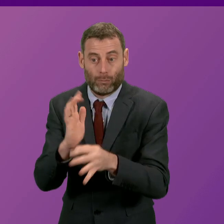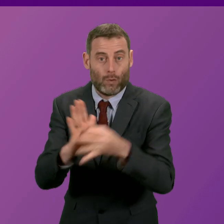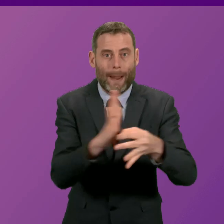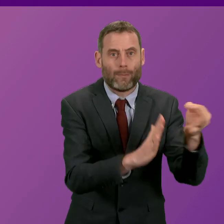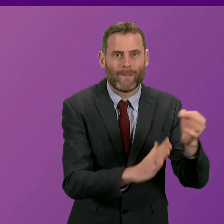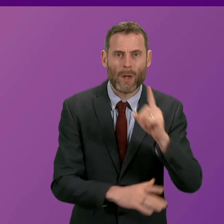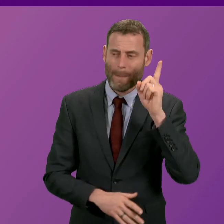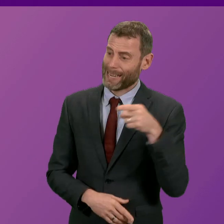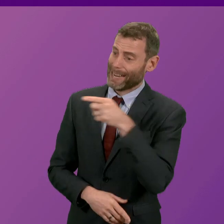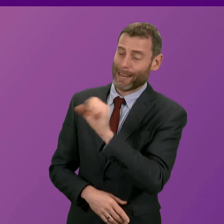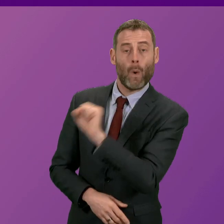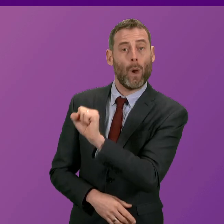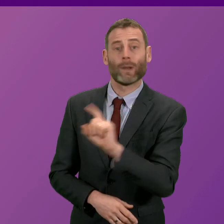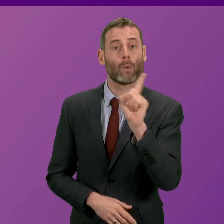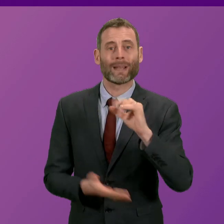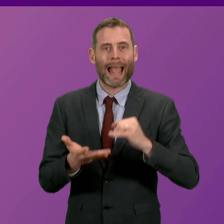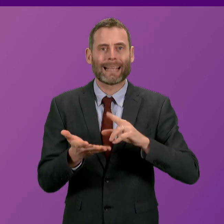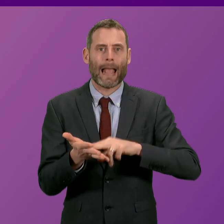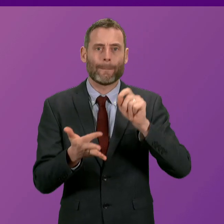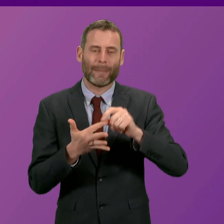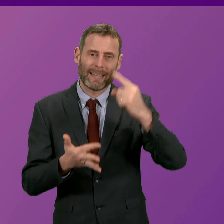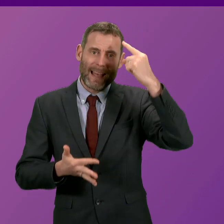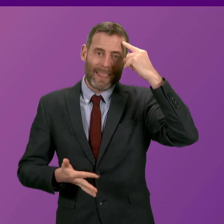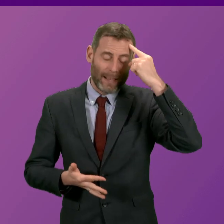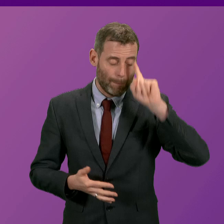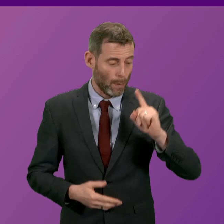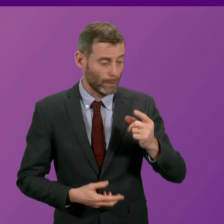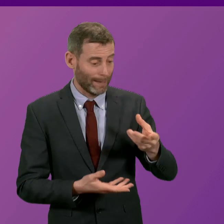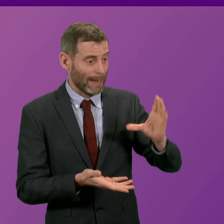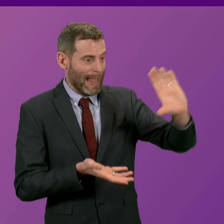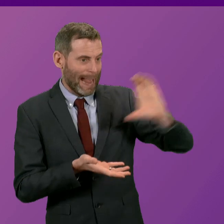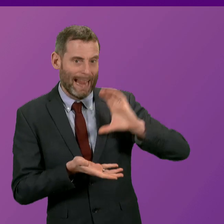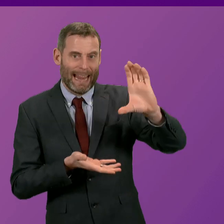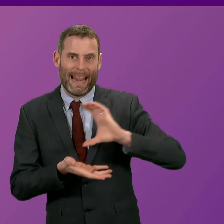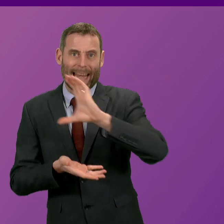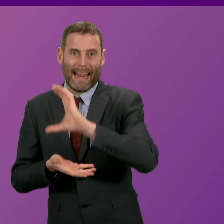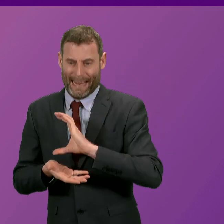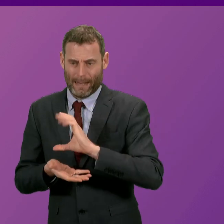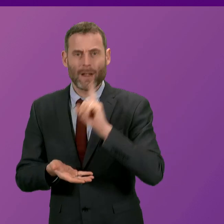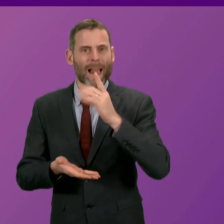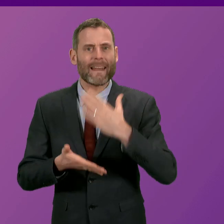the SNP Government focuses on the inputs, not on the outcomes for patients across the country.